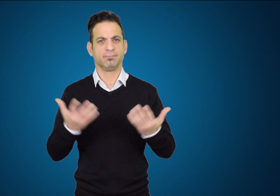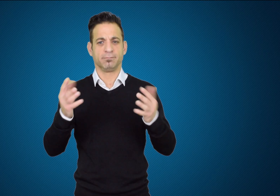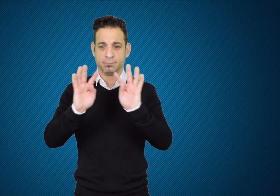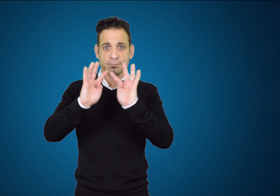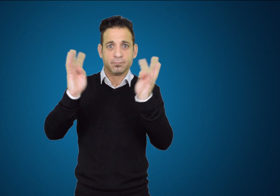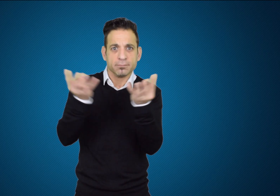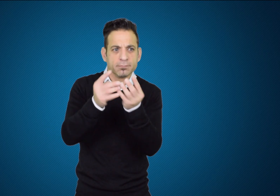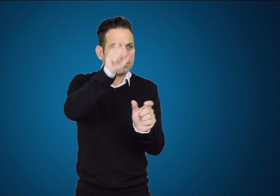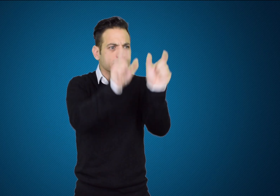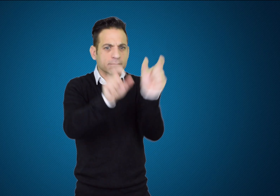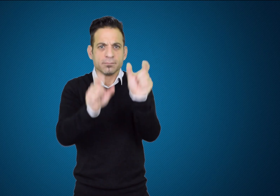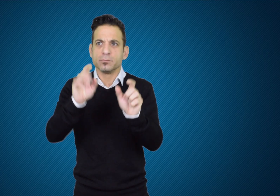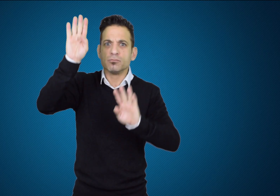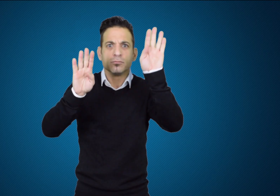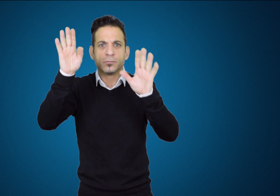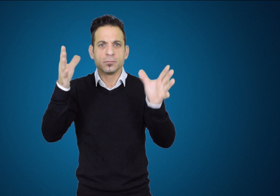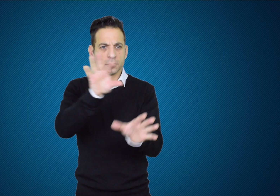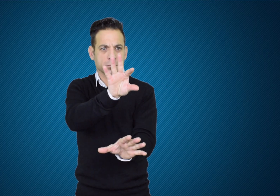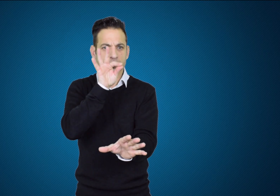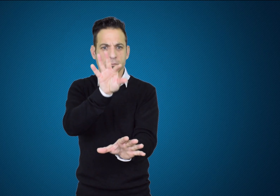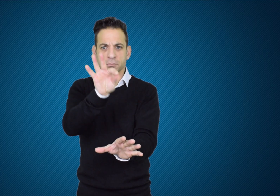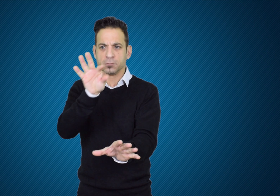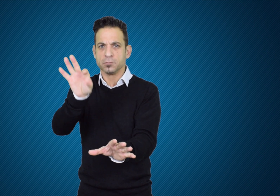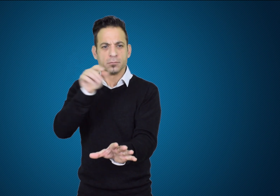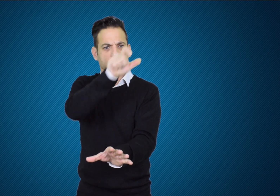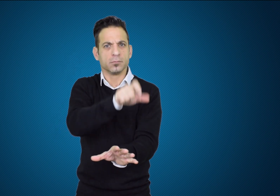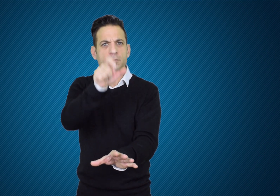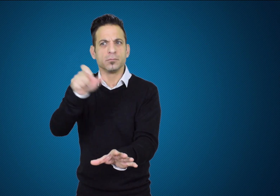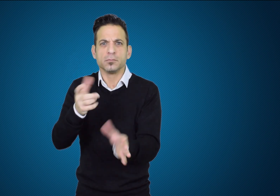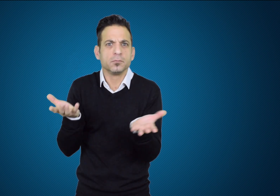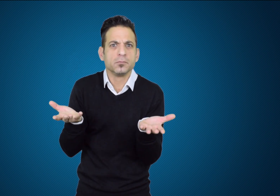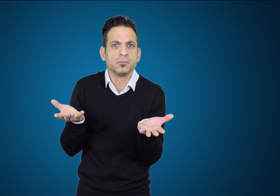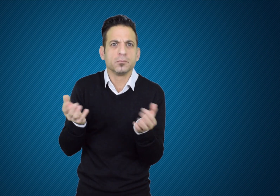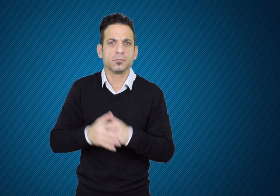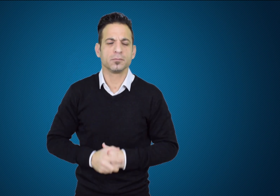Who was elected?